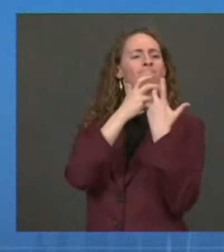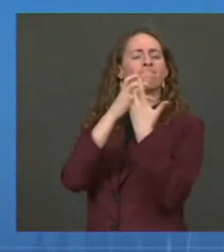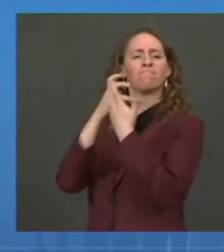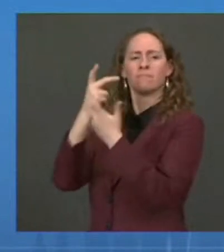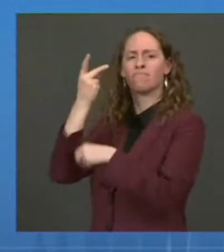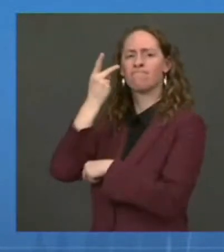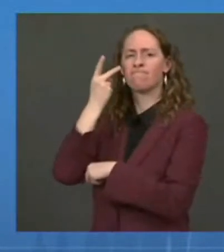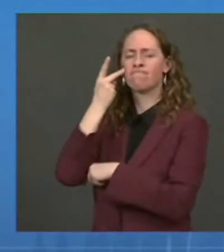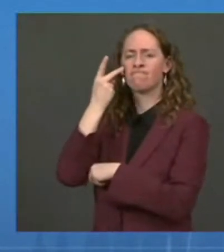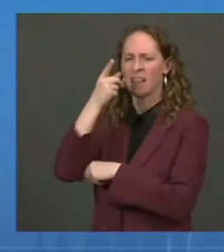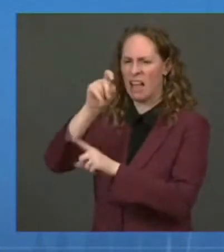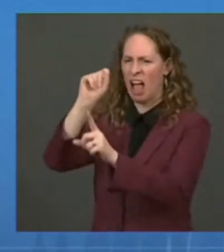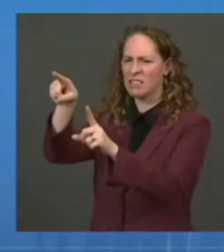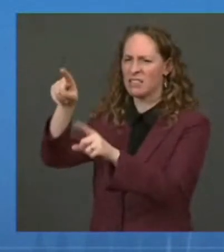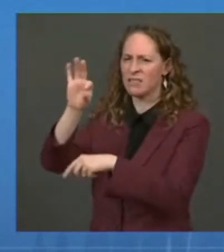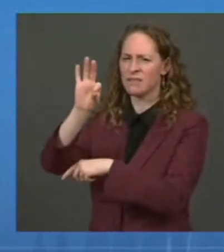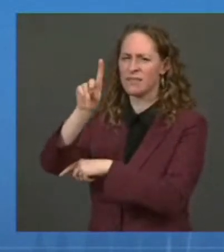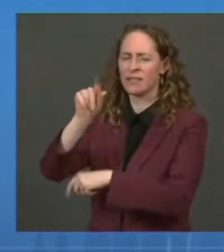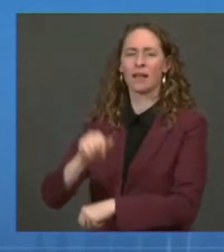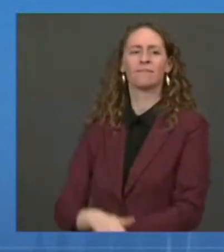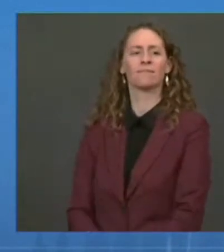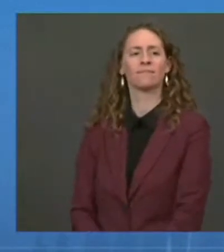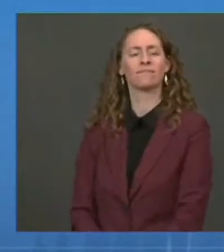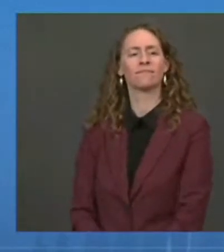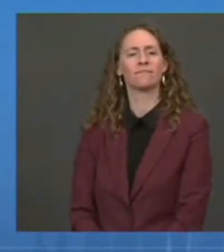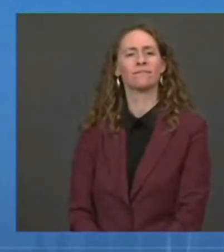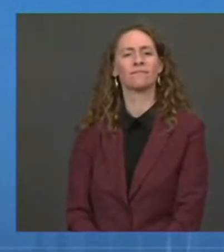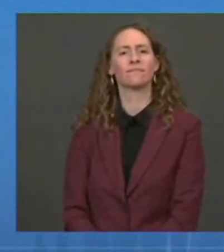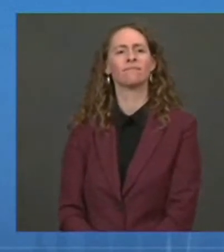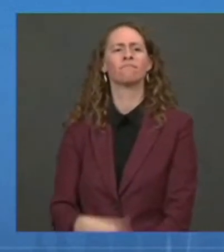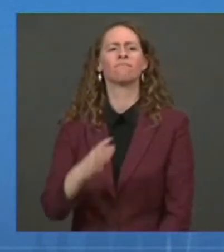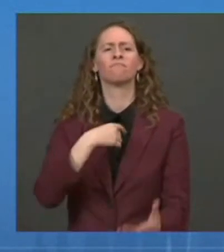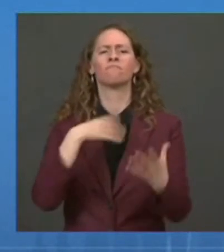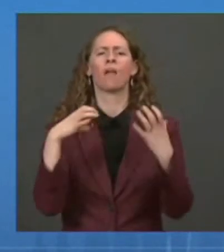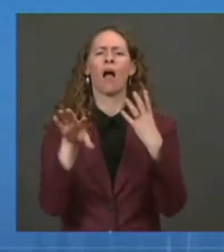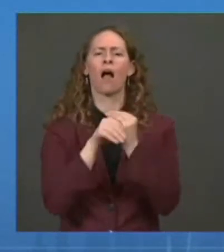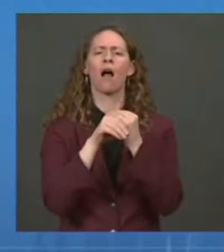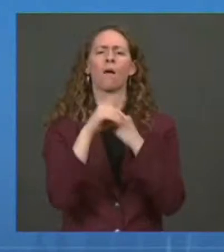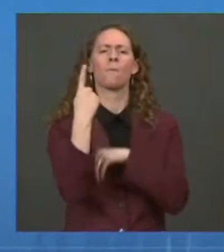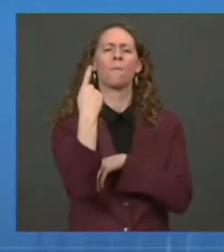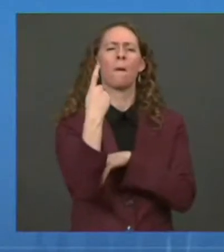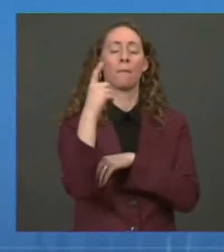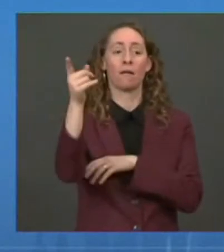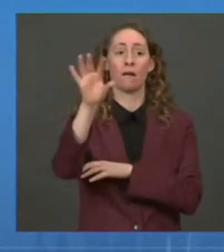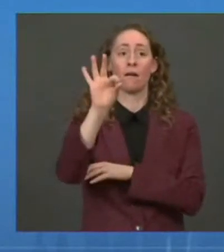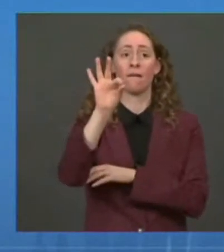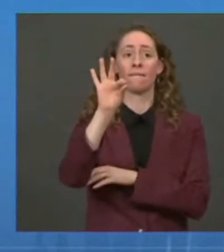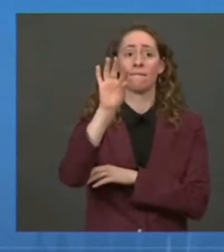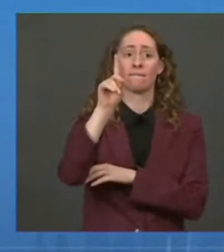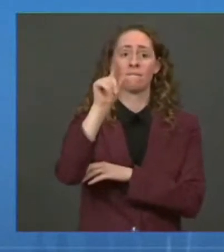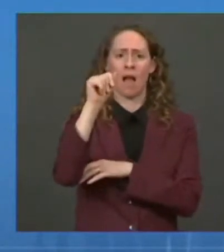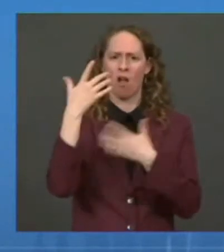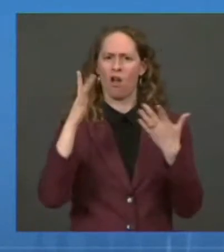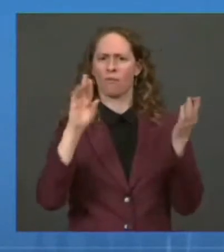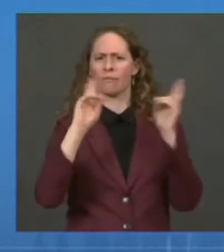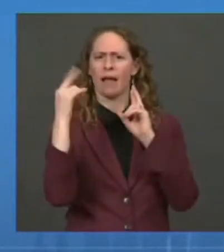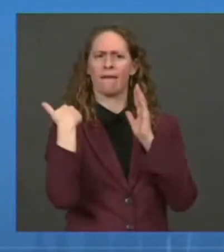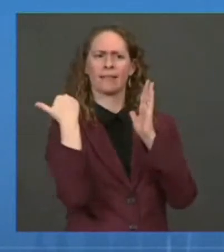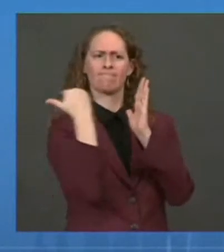WOULD HAVE TO LEAVE THAT DETERMINATION TO THE FDA. JUST TO BUILD ON THAT THE